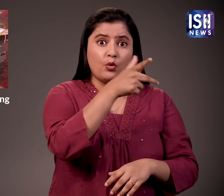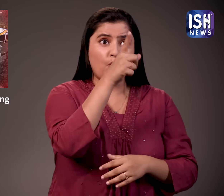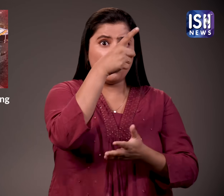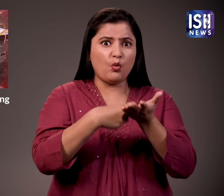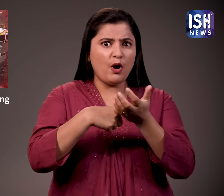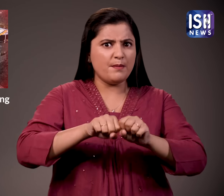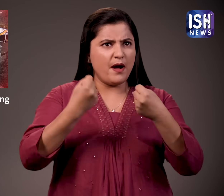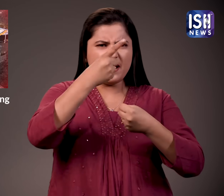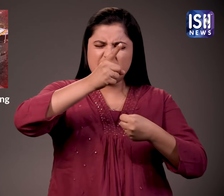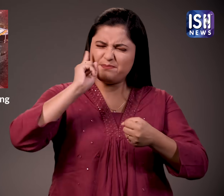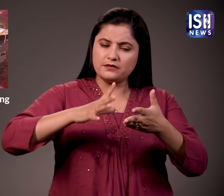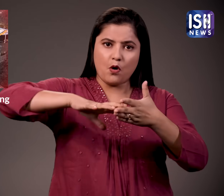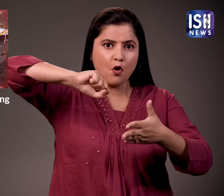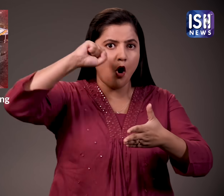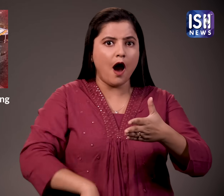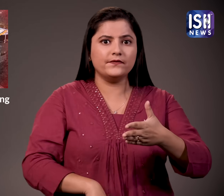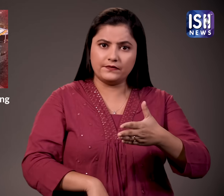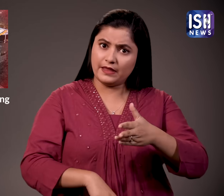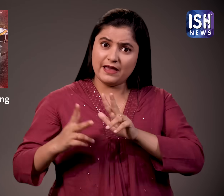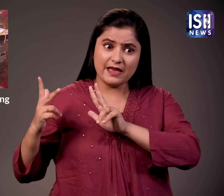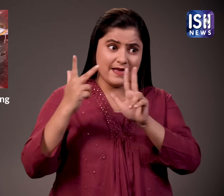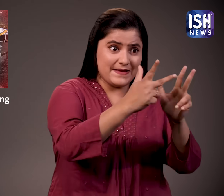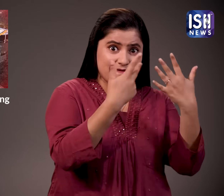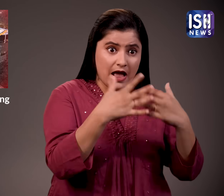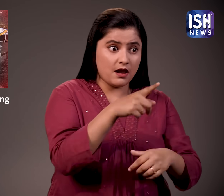requesting the cancellation of all permits and the removal of the hoardings.